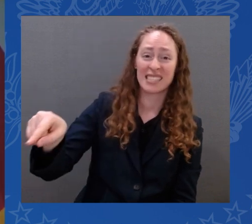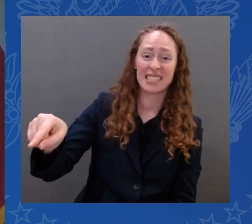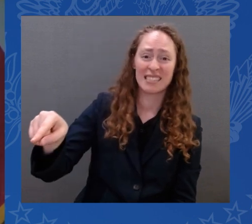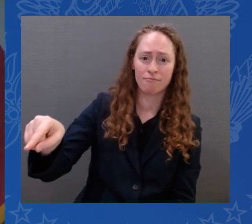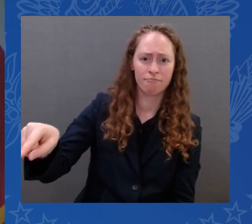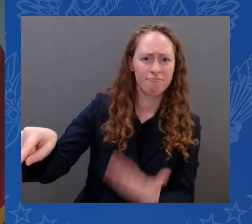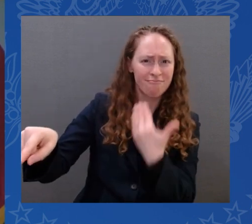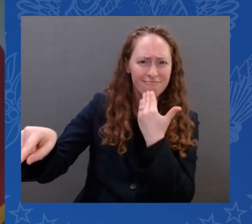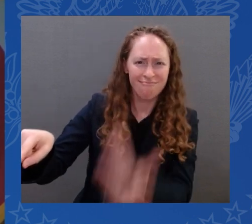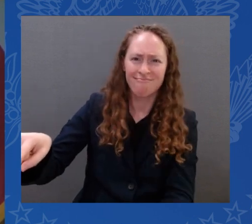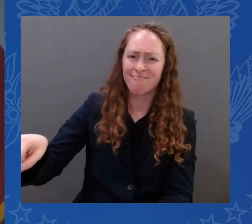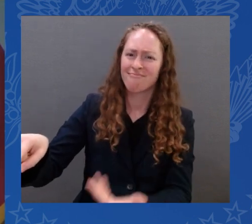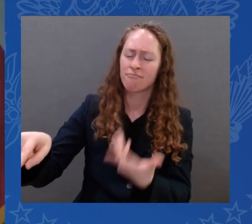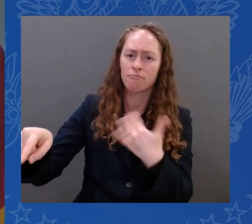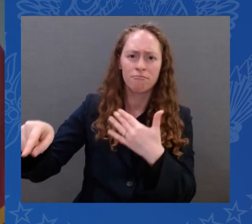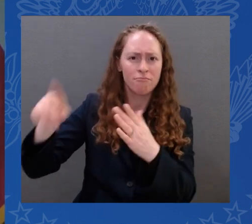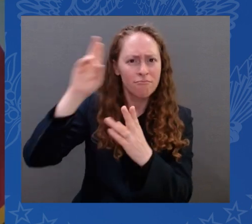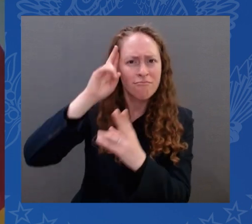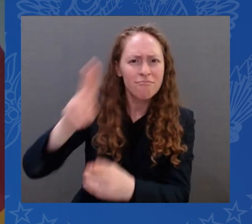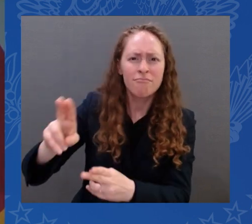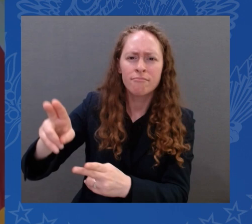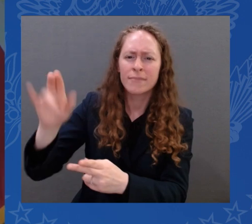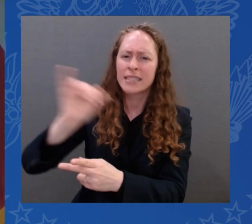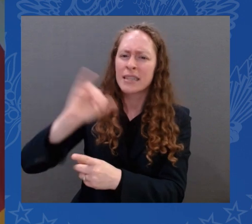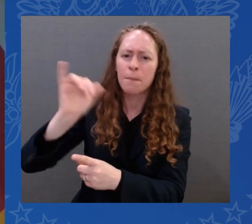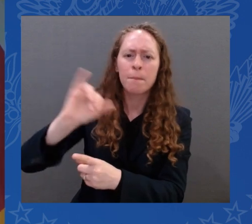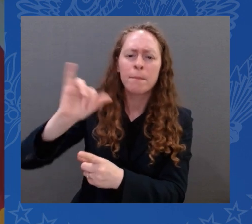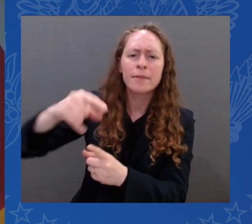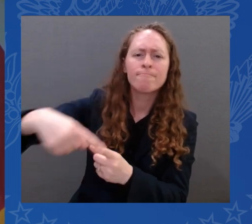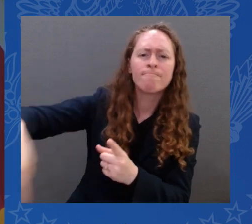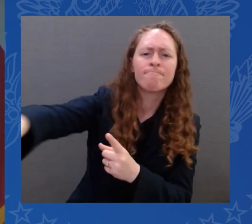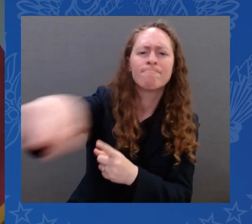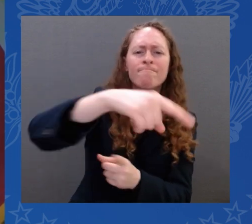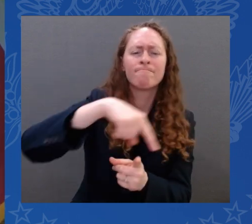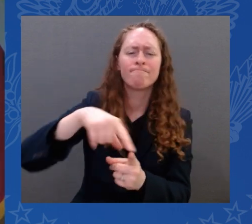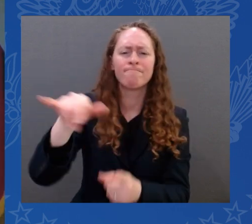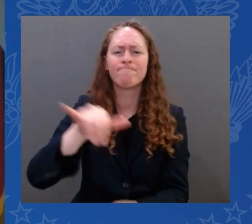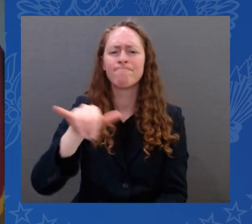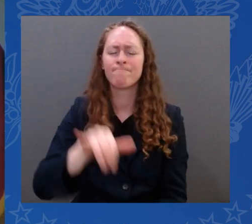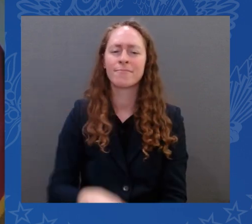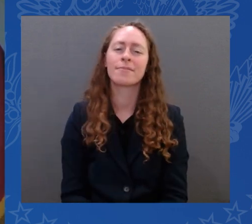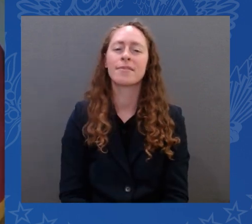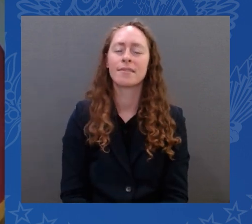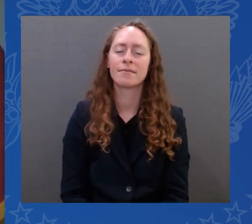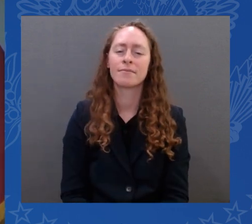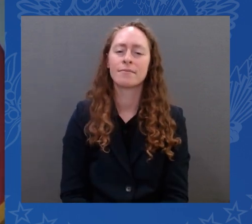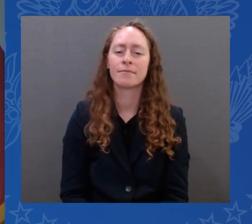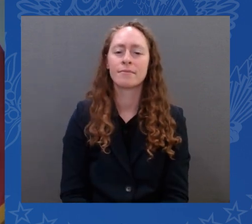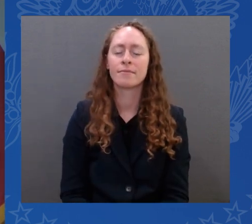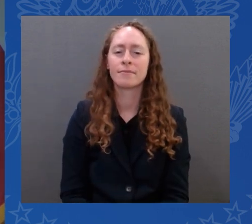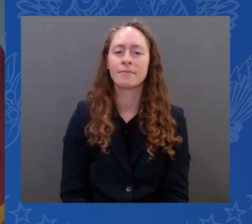And you're going to look to uphold the honor of this institution and the generation of proud patriots who've passed this way before you.